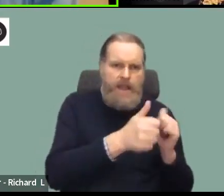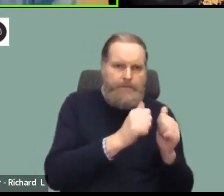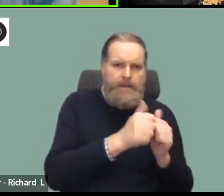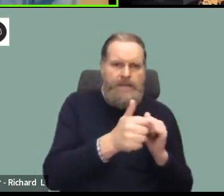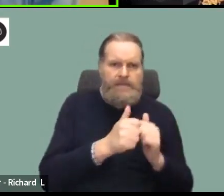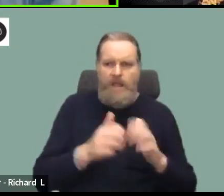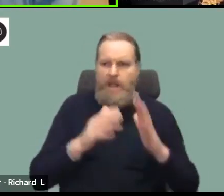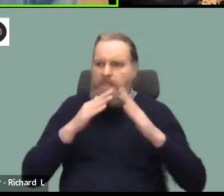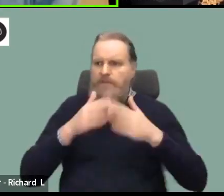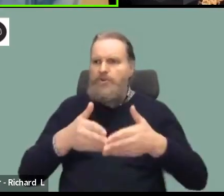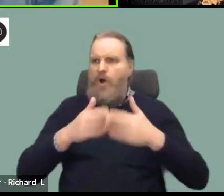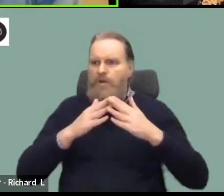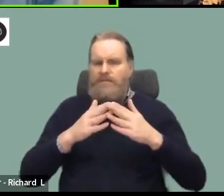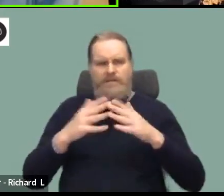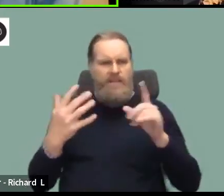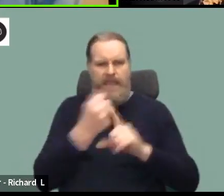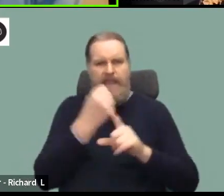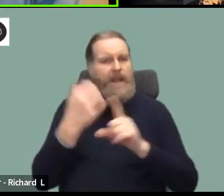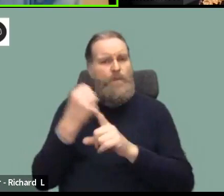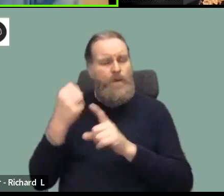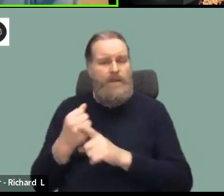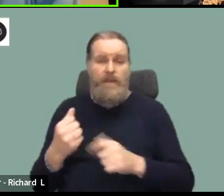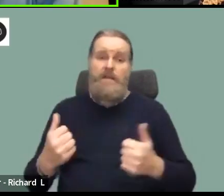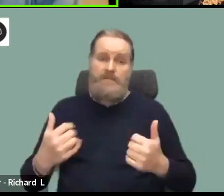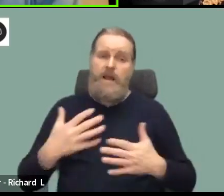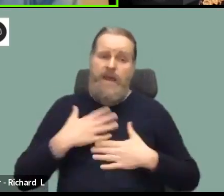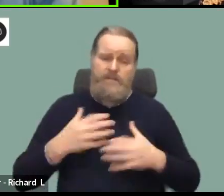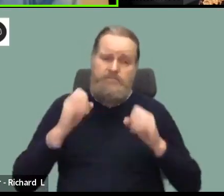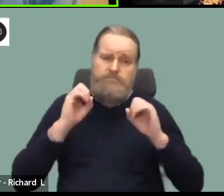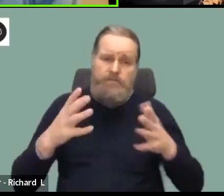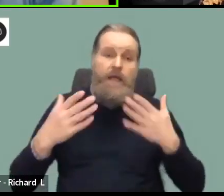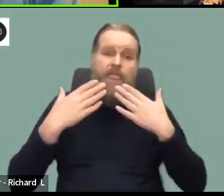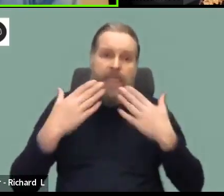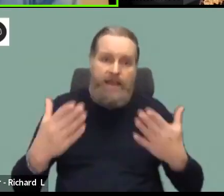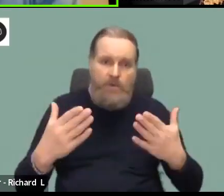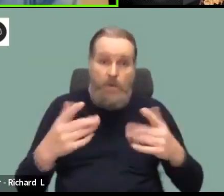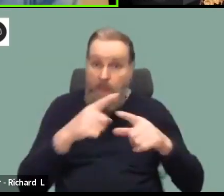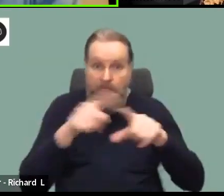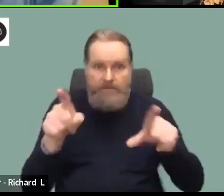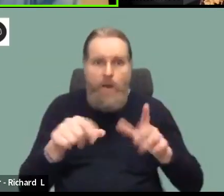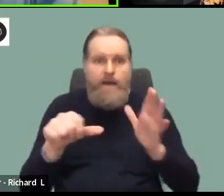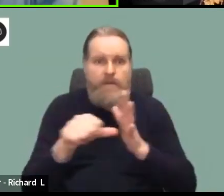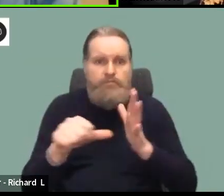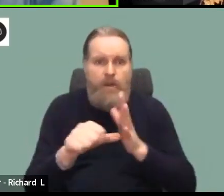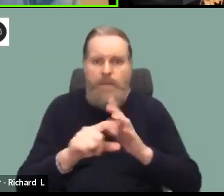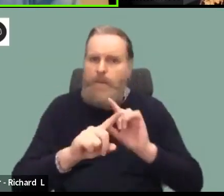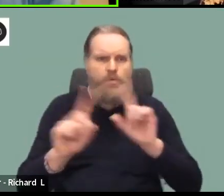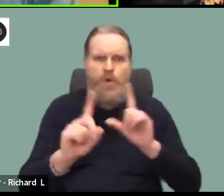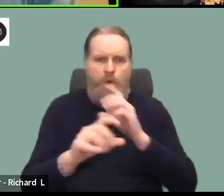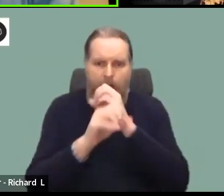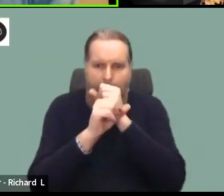buses in the docs and everywhere else. I think we can win France so I think we can win France so I want to thank everyone always raise any issues with us don't